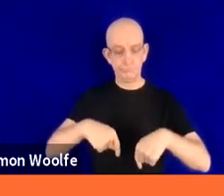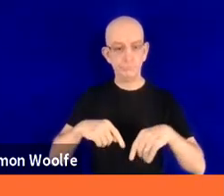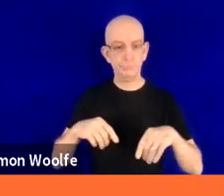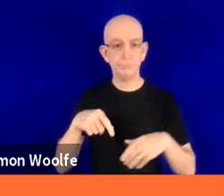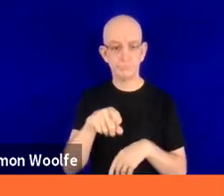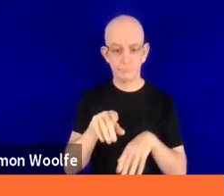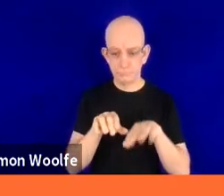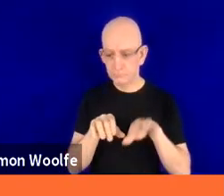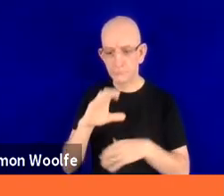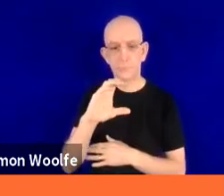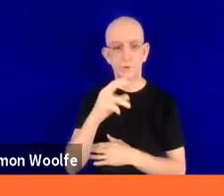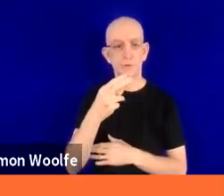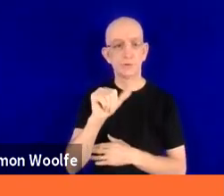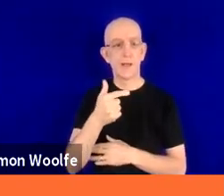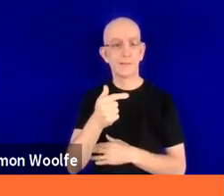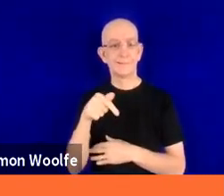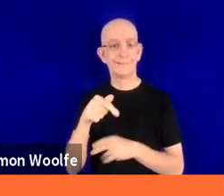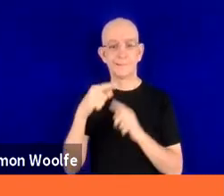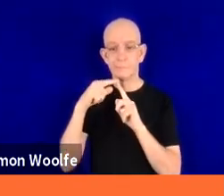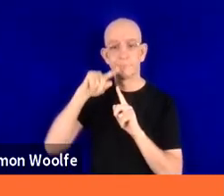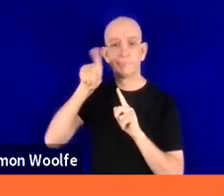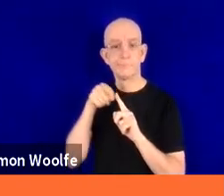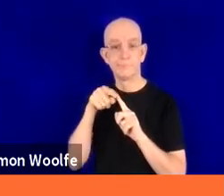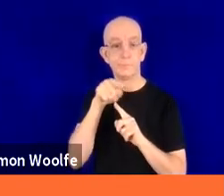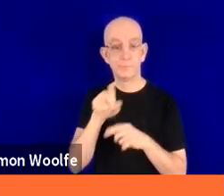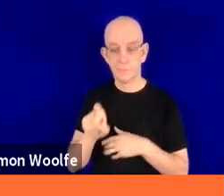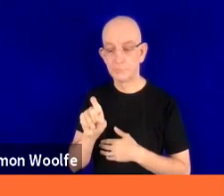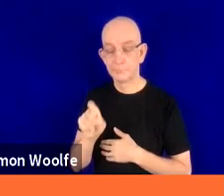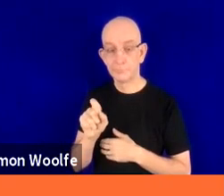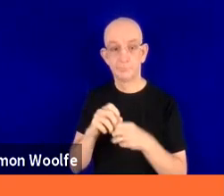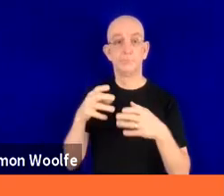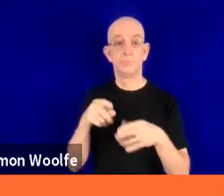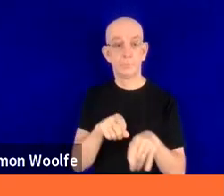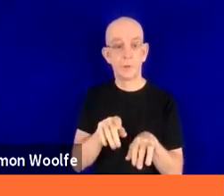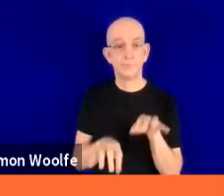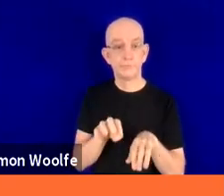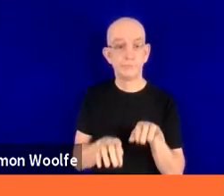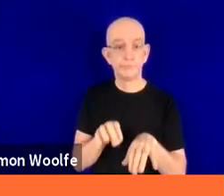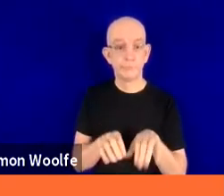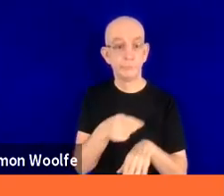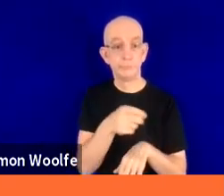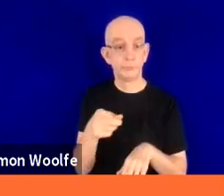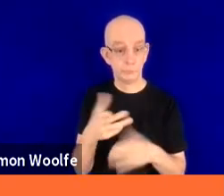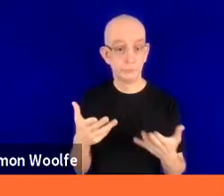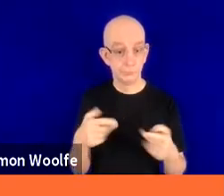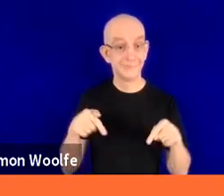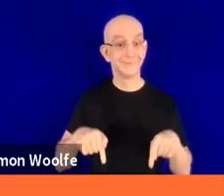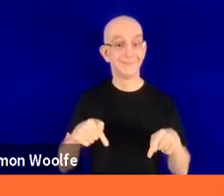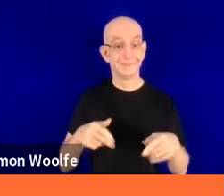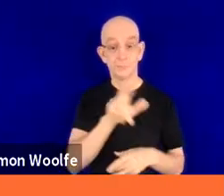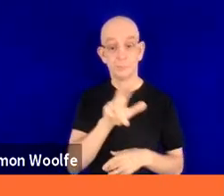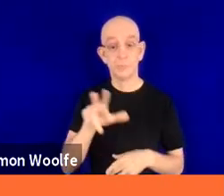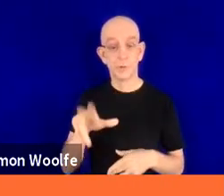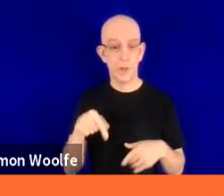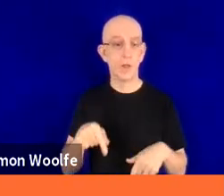We're going to be recording the webinar tonight, and that will include the captions and slides, and this will go up on the Social Protection.org website in the following weeks